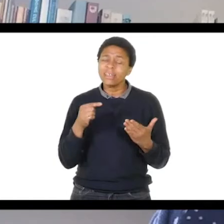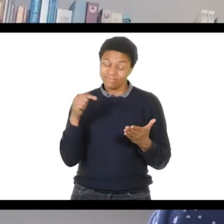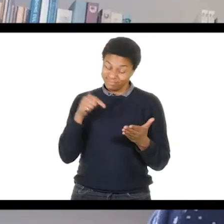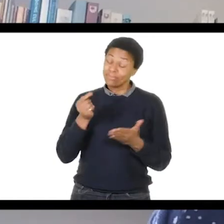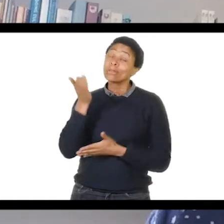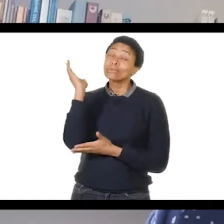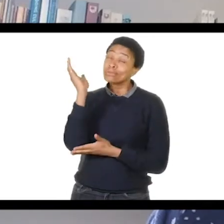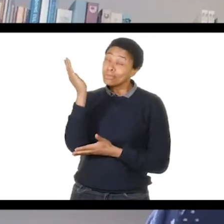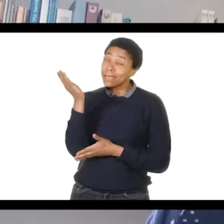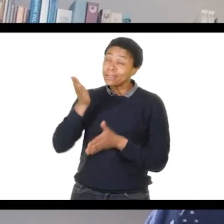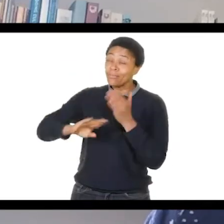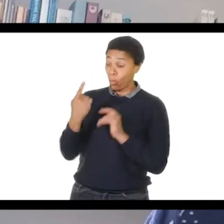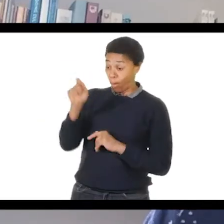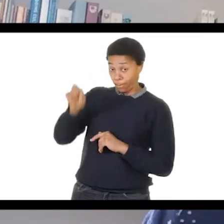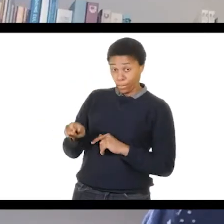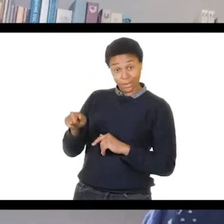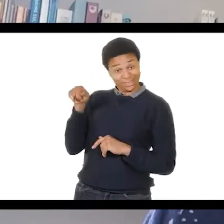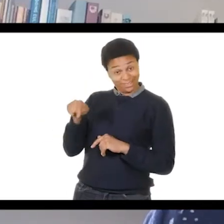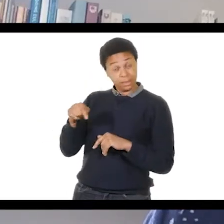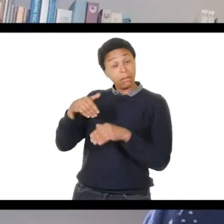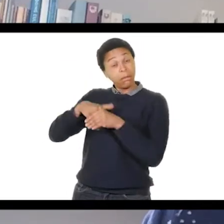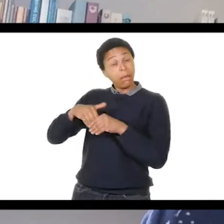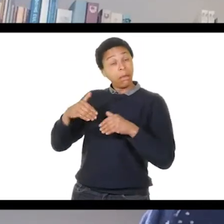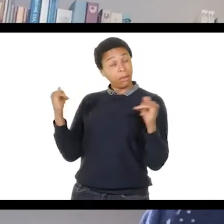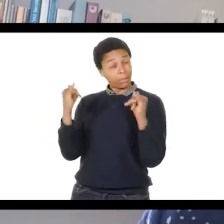It’s a speech given by one of the women at the party.